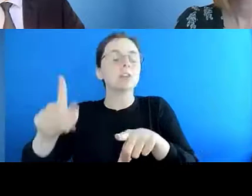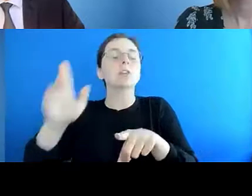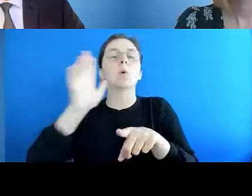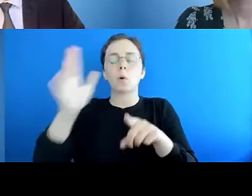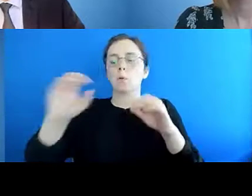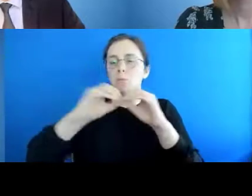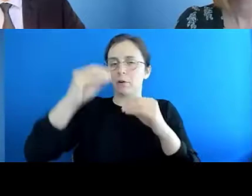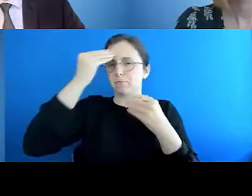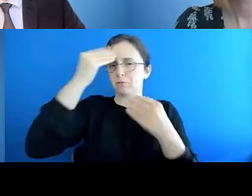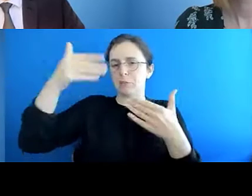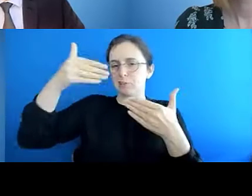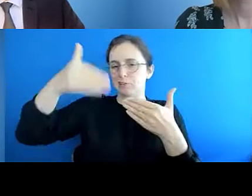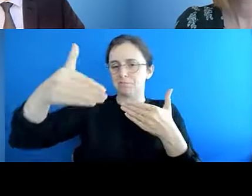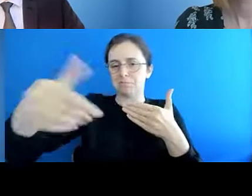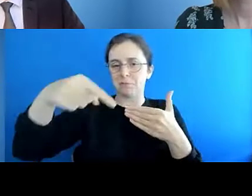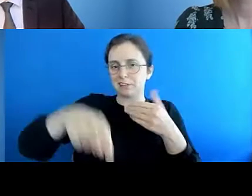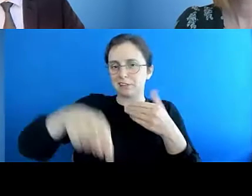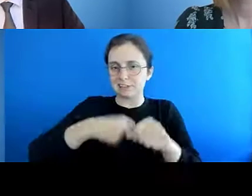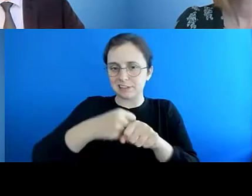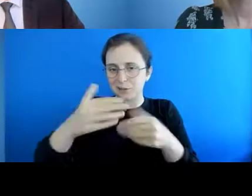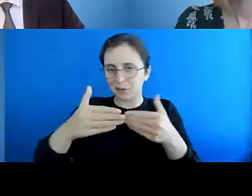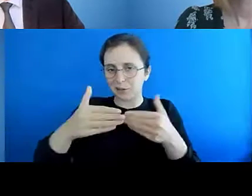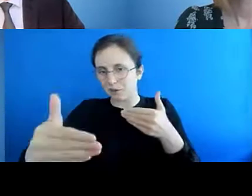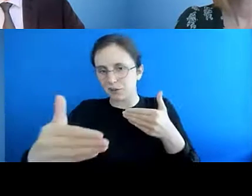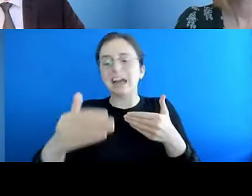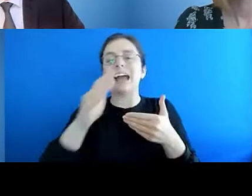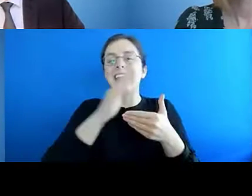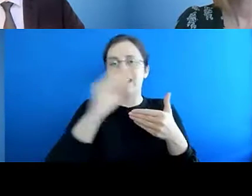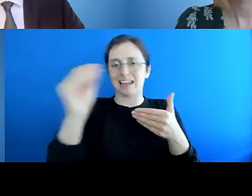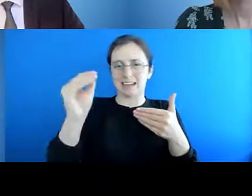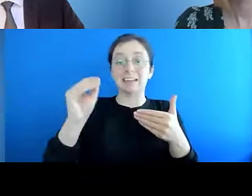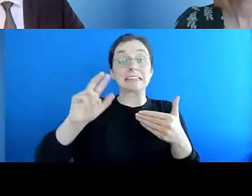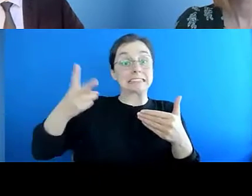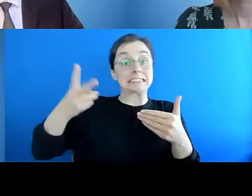and also try to take that up in more detail in the second webinar too.